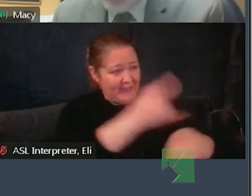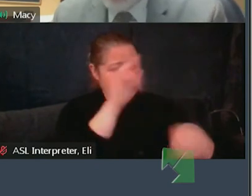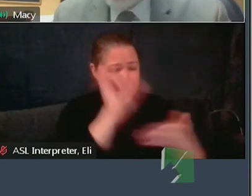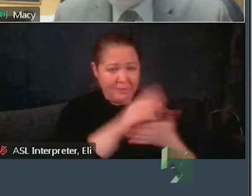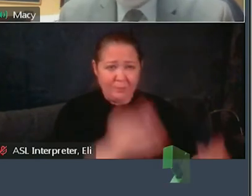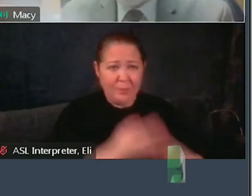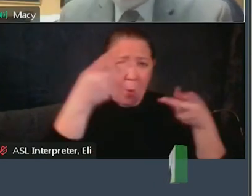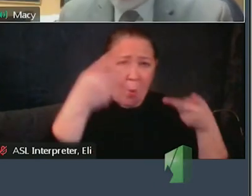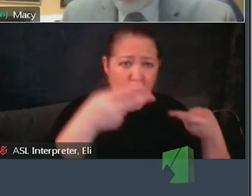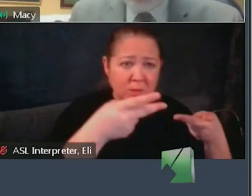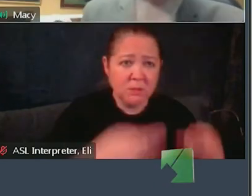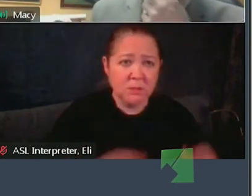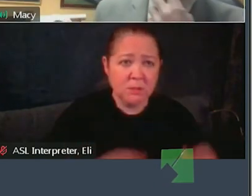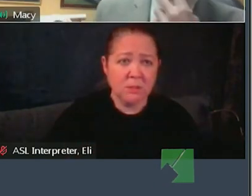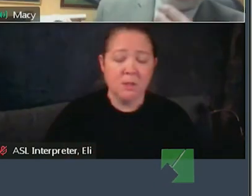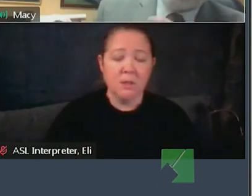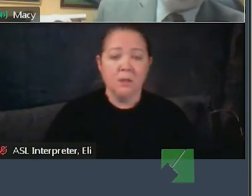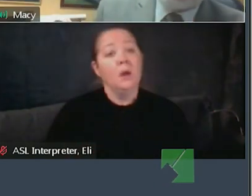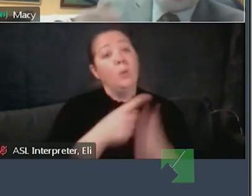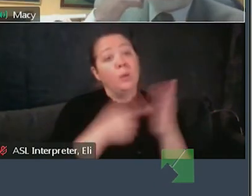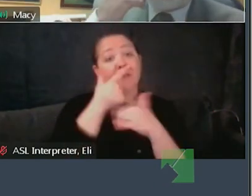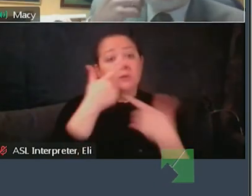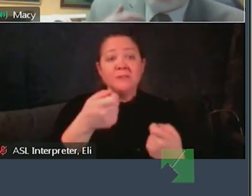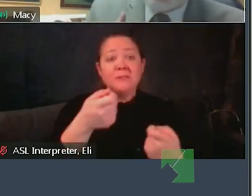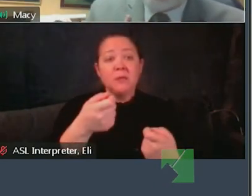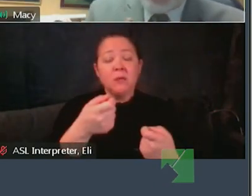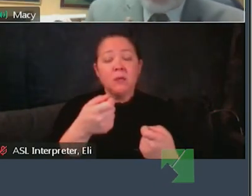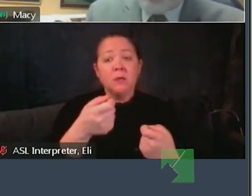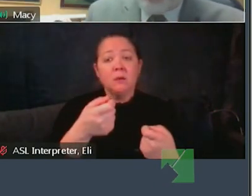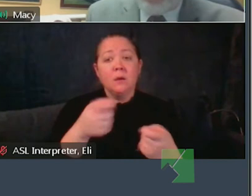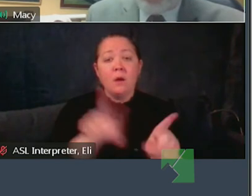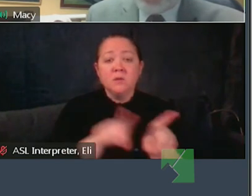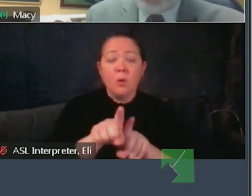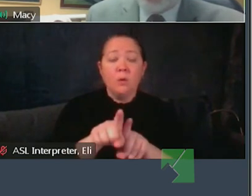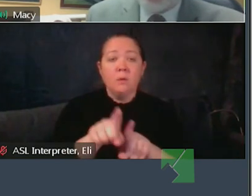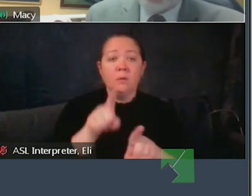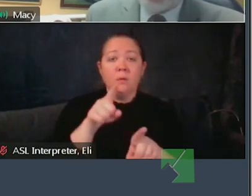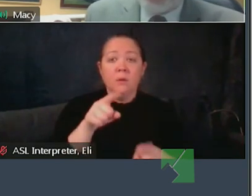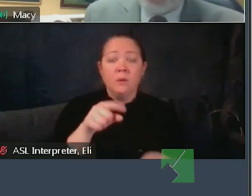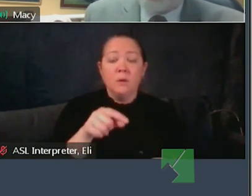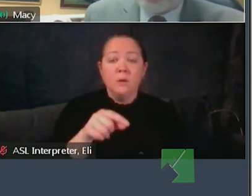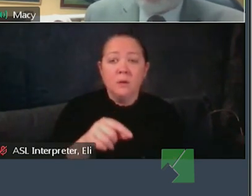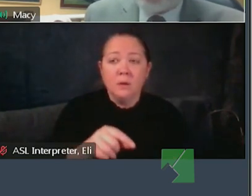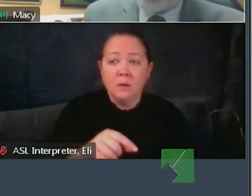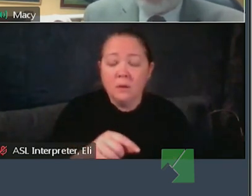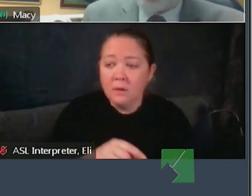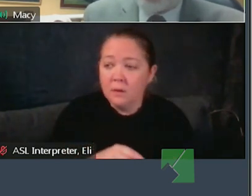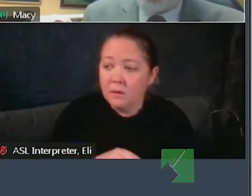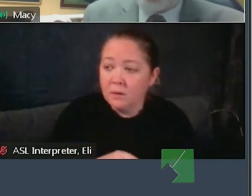Then what's so interesting about the criteria for the manager or Pearl is that it invokes this notion of stability